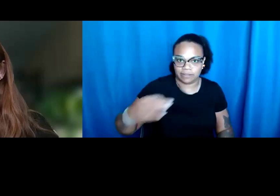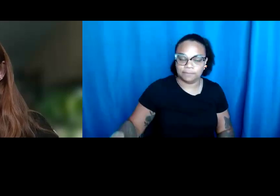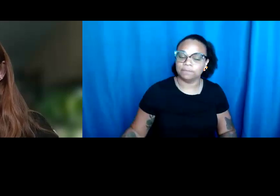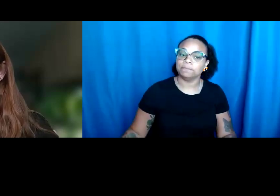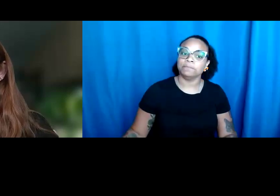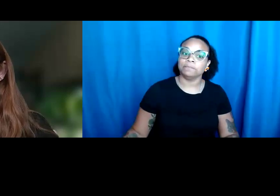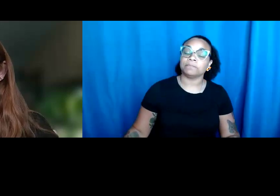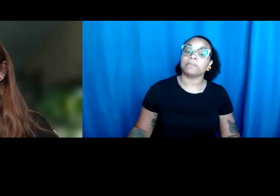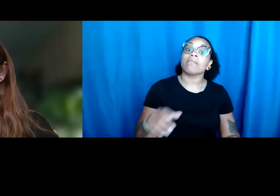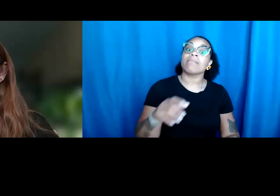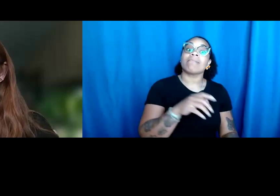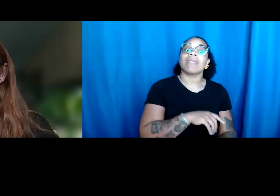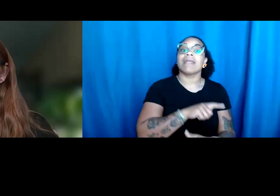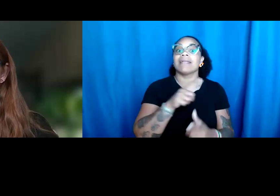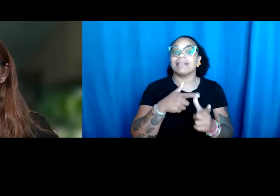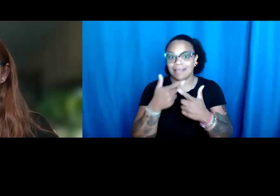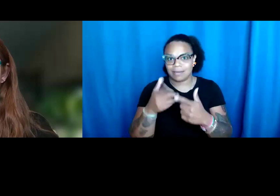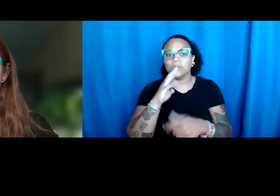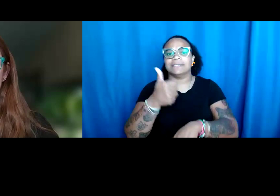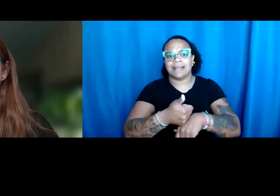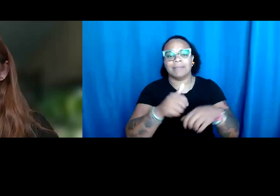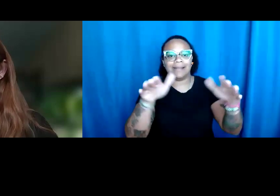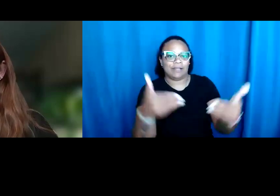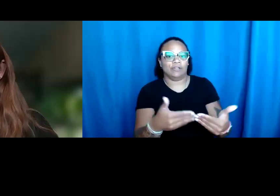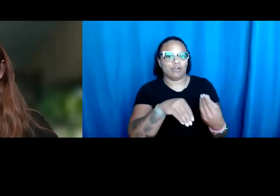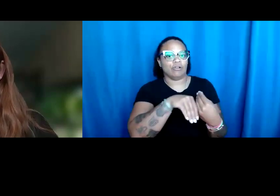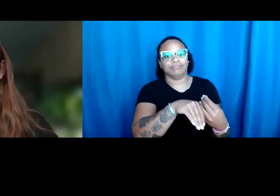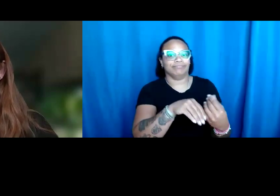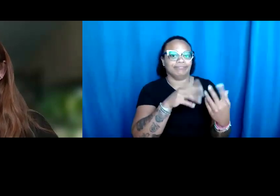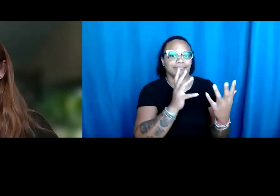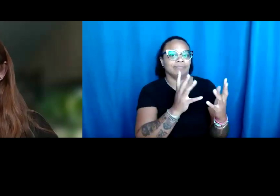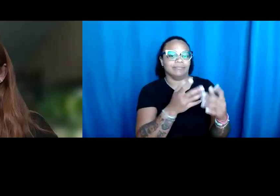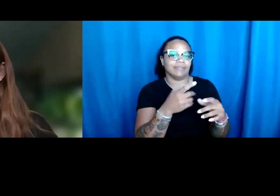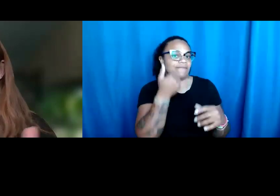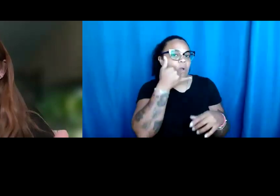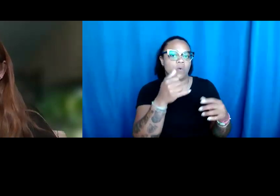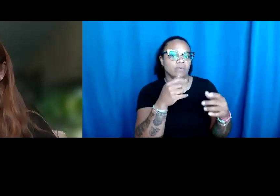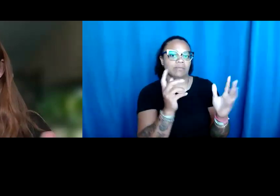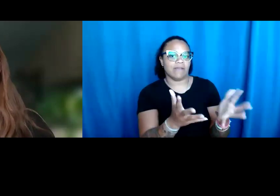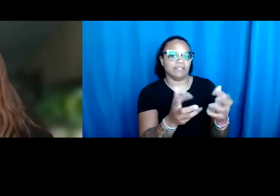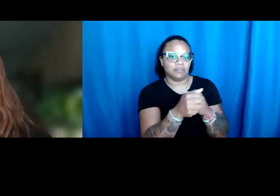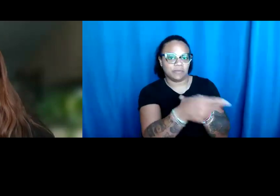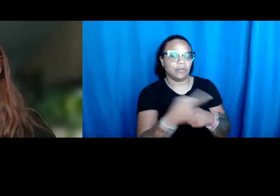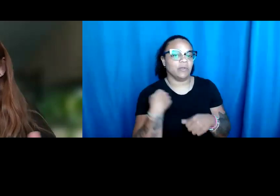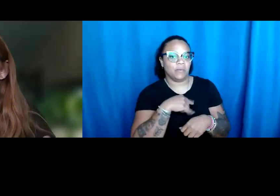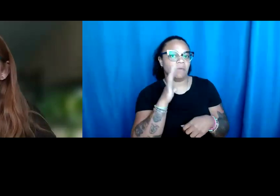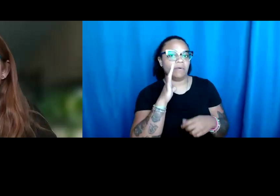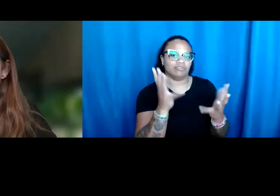We then set up an introductory phone call with you where for 30 minutes we get to know you, your business and your needs.